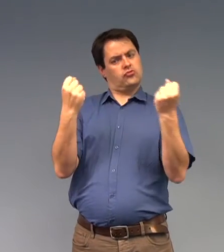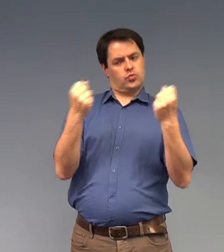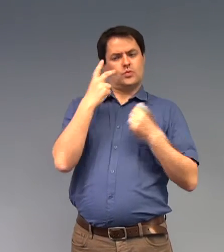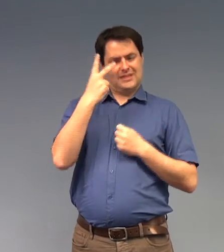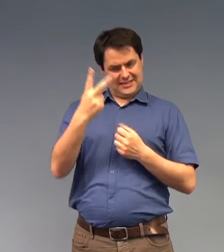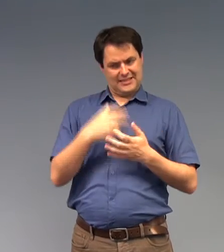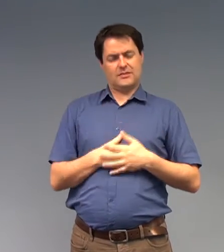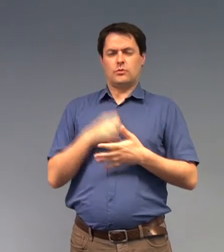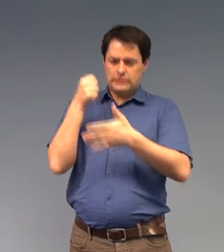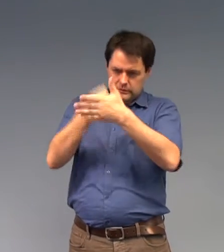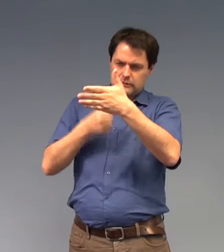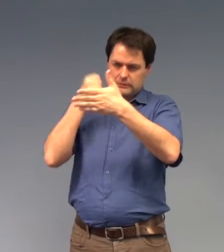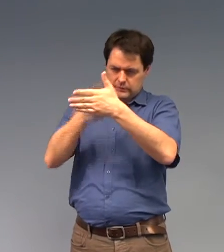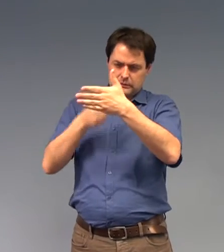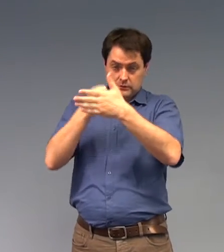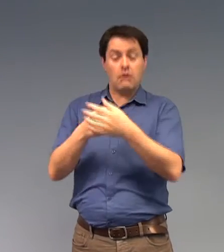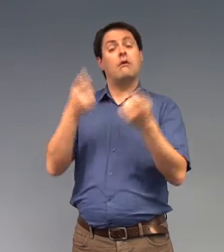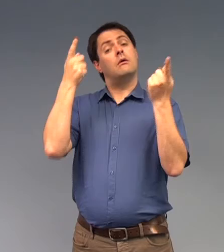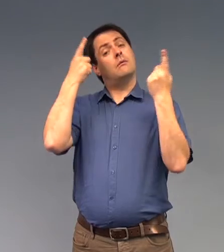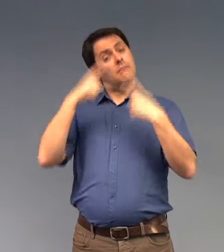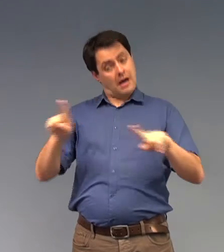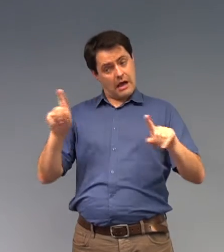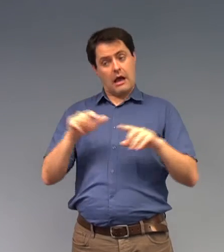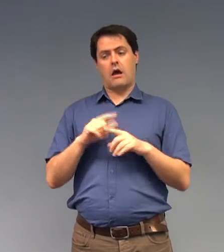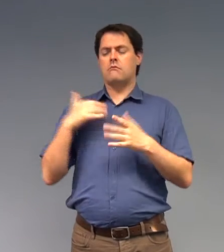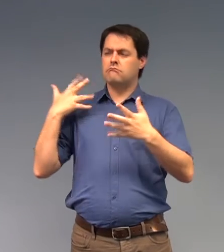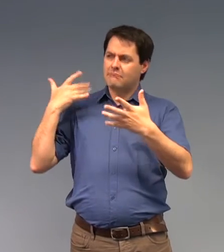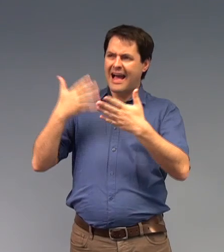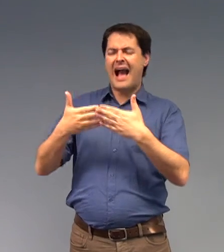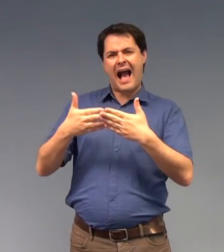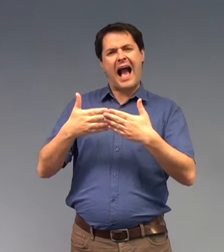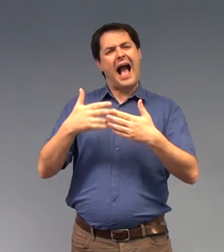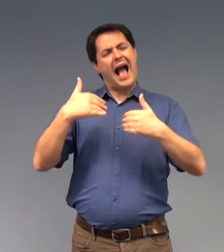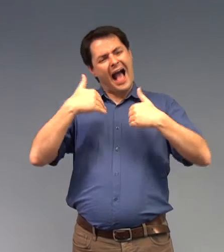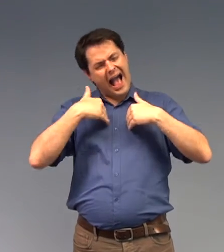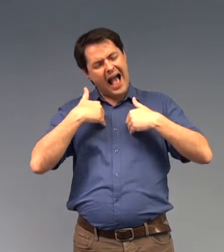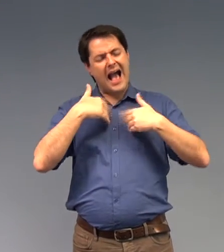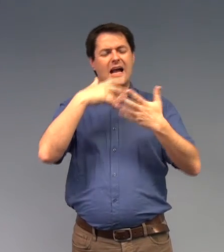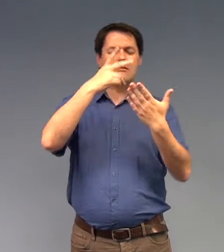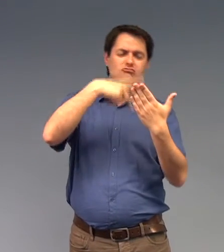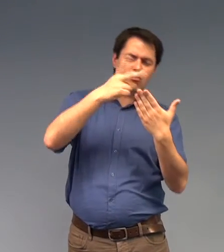we saw that the sign language using people wanted to ensure that sign language was on television as well.